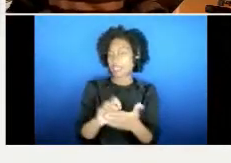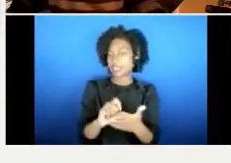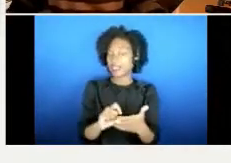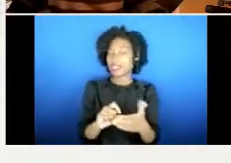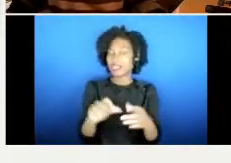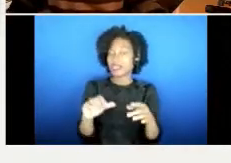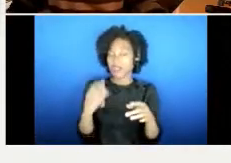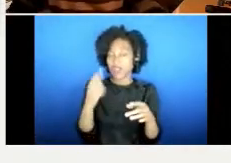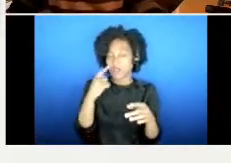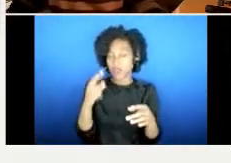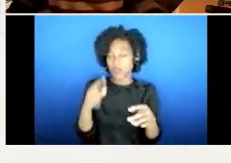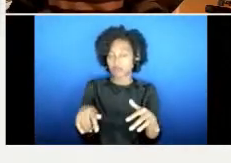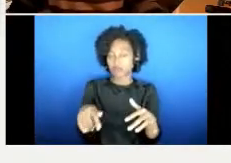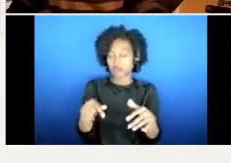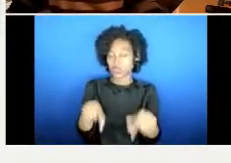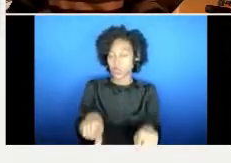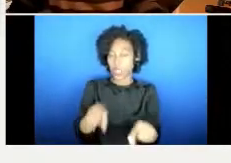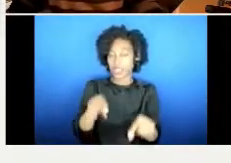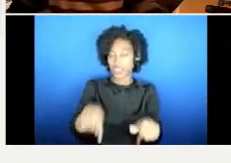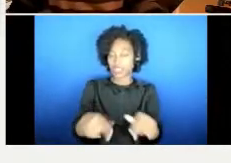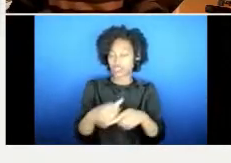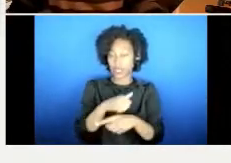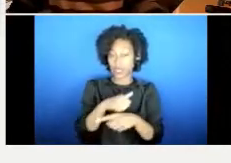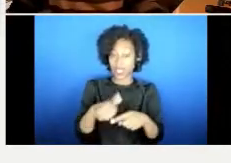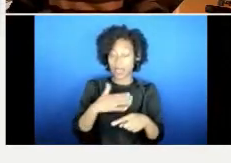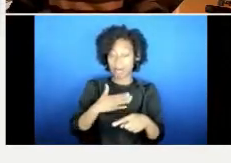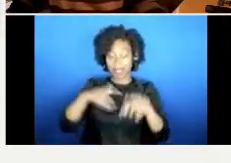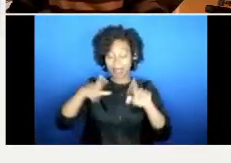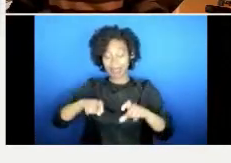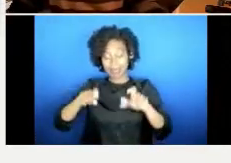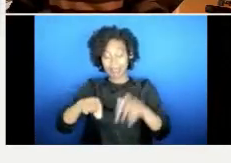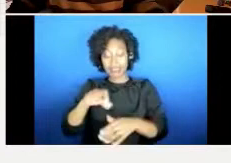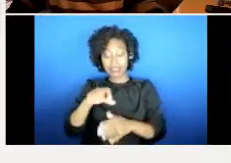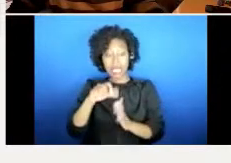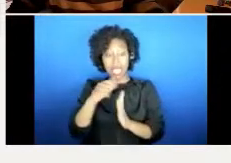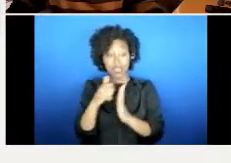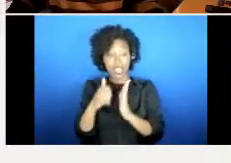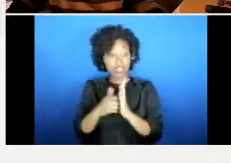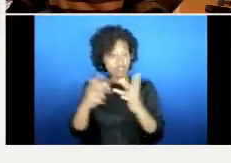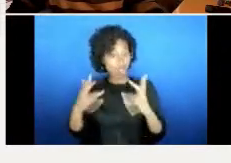and my test account is authorized to update this SIG page, so as soon as I go to that